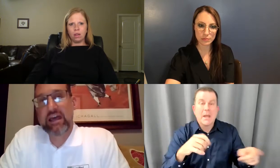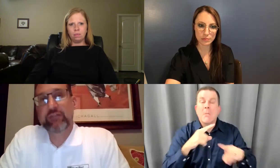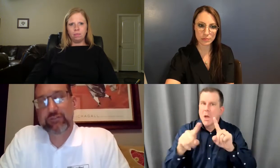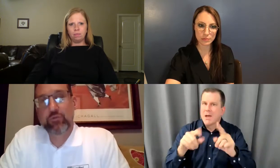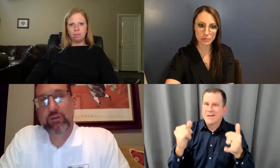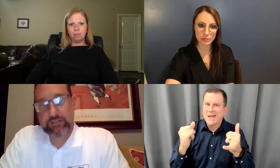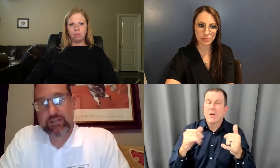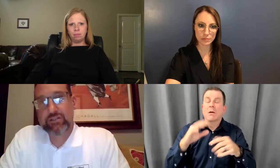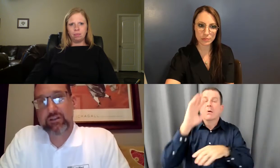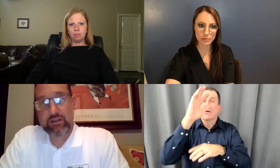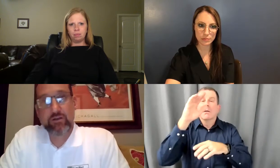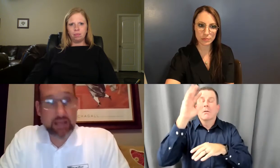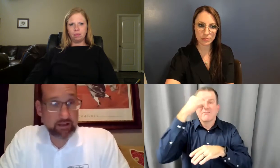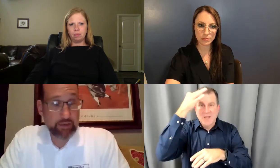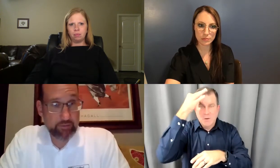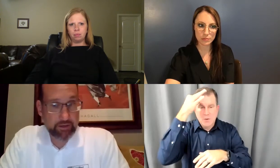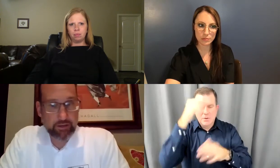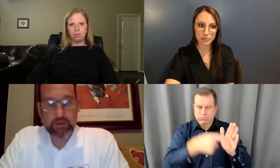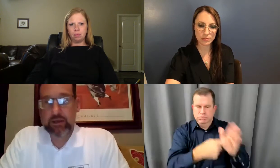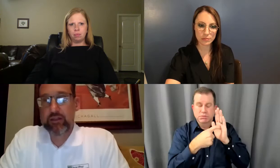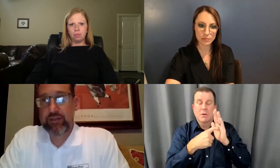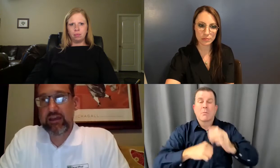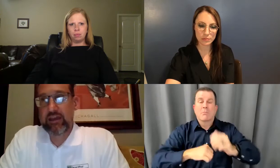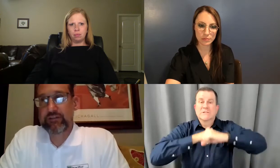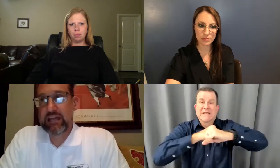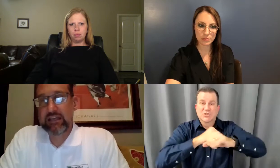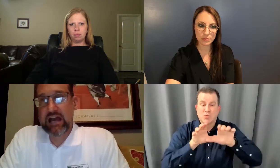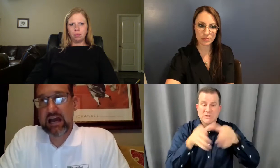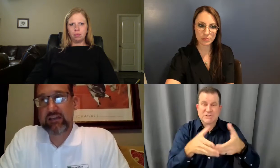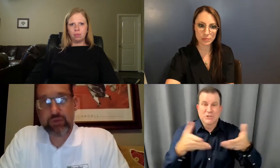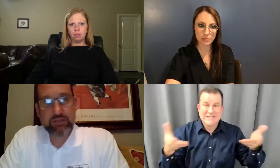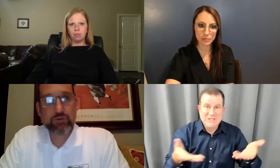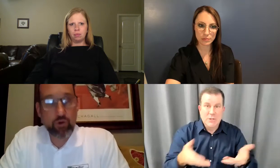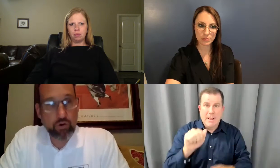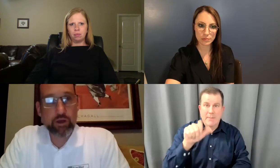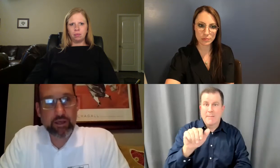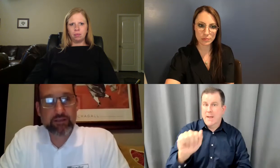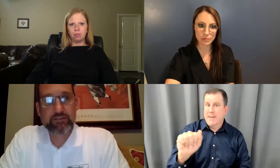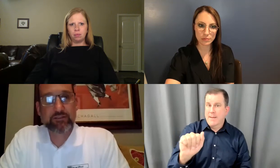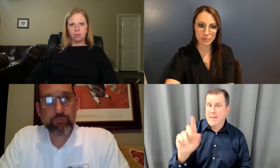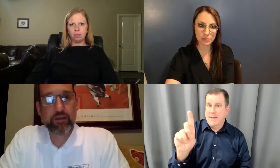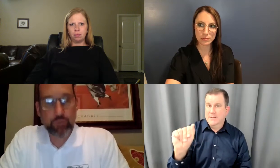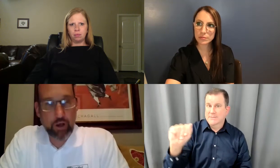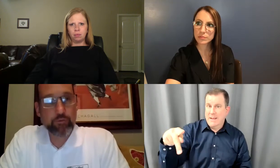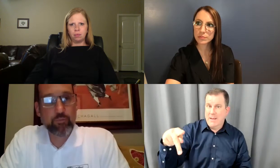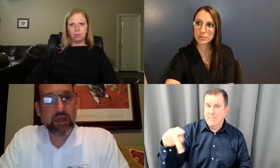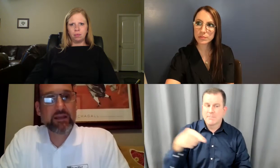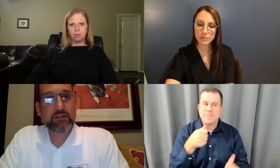and advocacy organization here in Alabama, they have taken IPs on, as something under their mandate